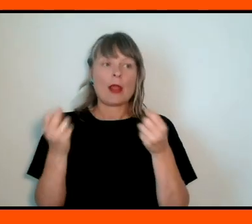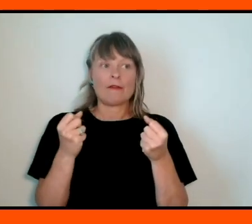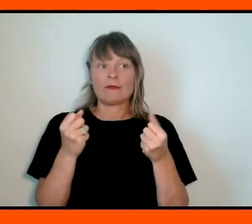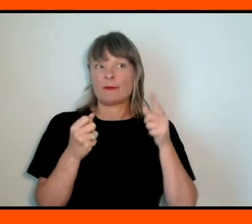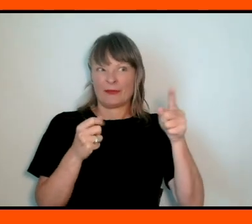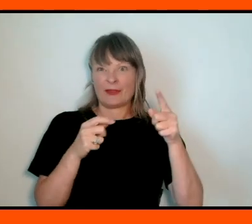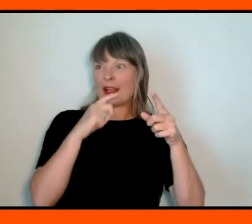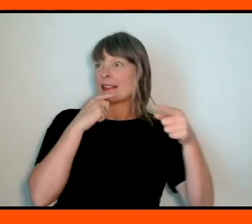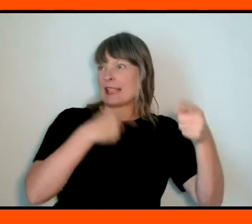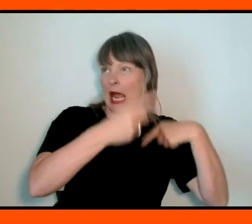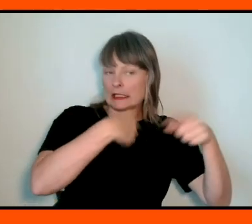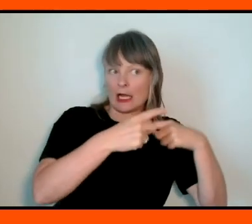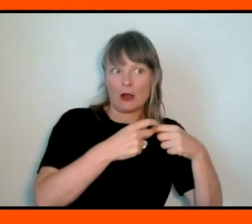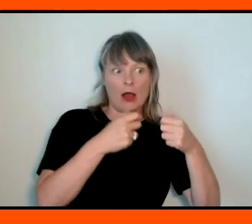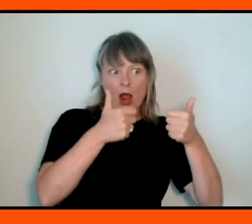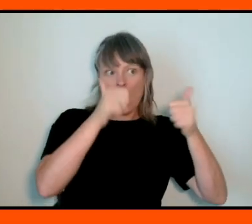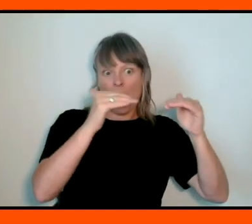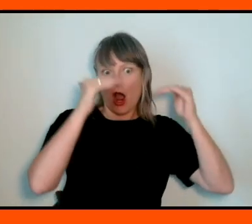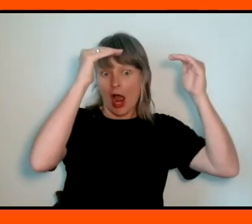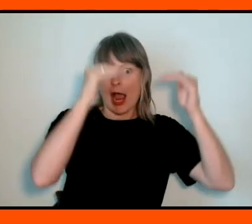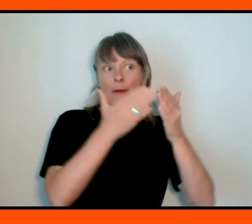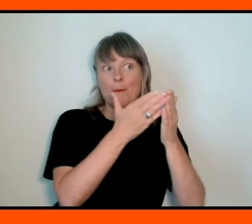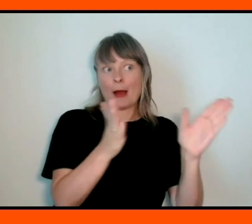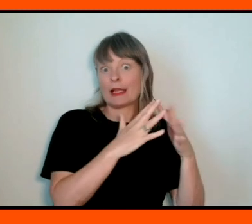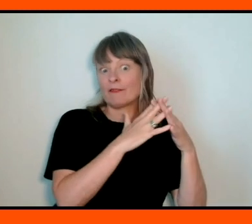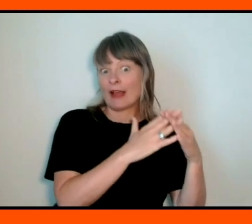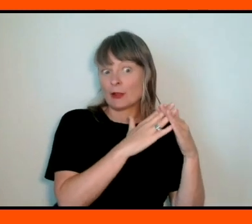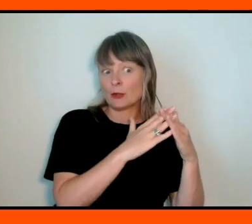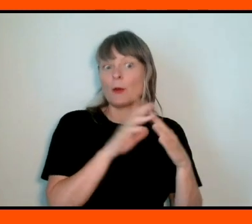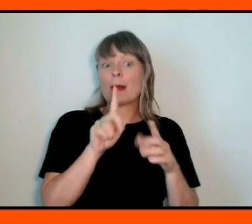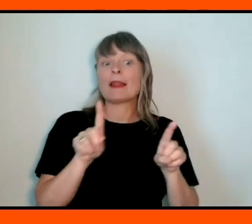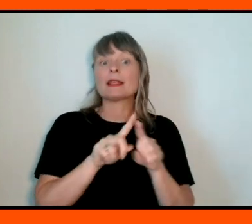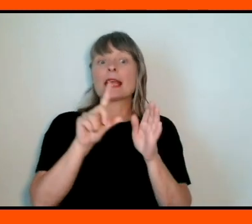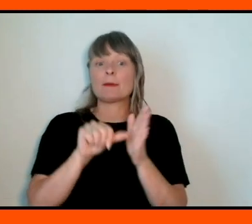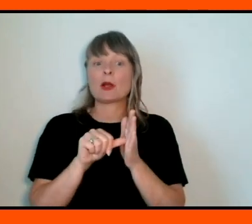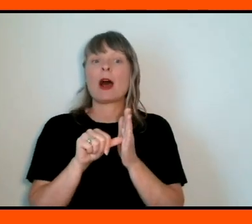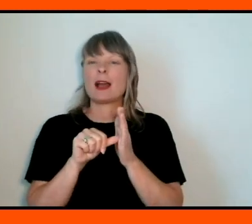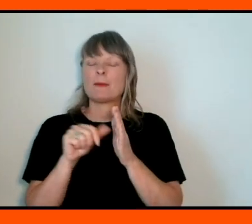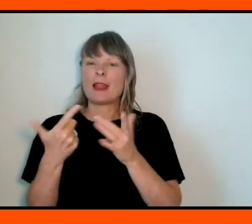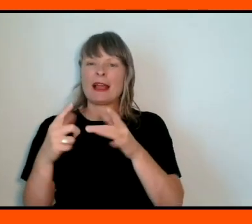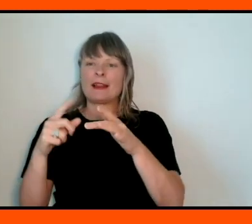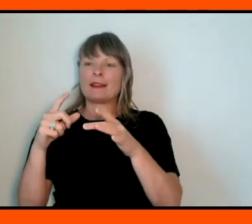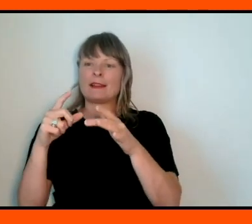while also ensuring that the Census as a whole is easy to complete and not seen as too intrusive.